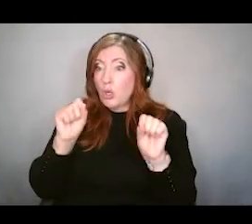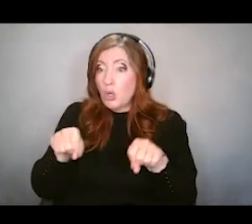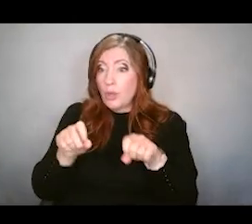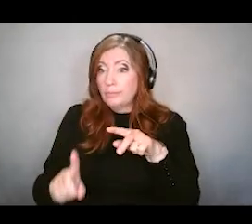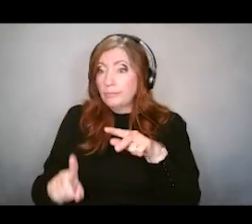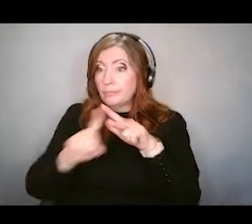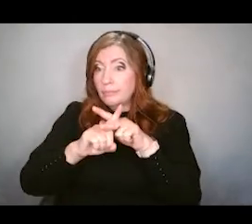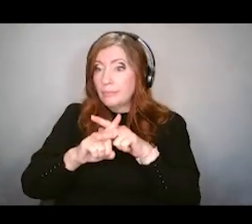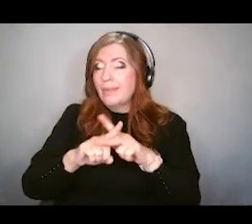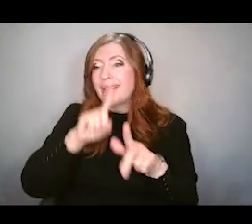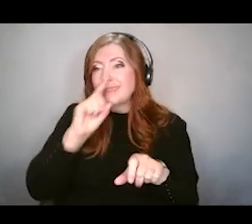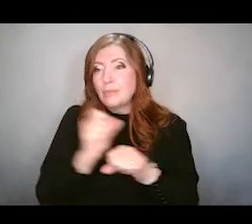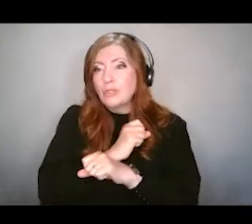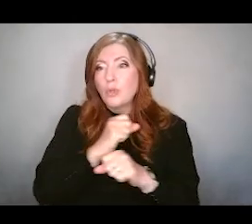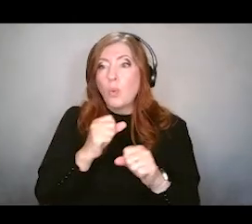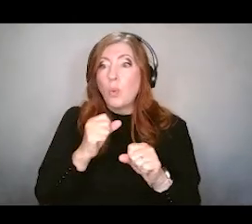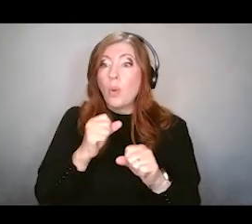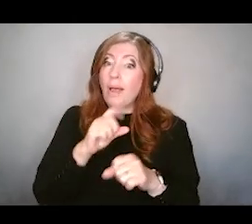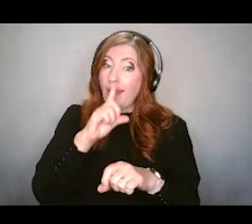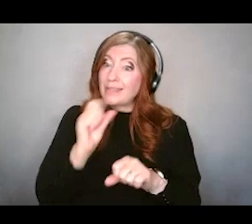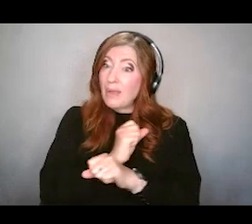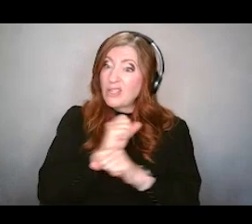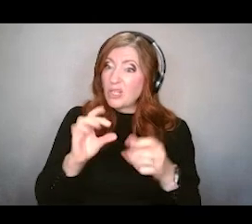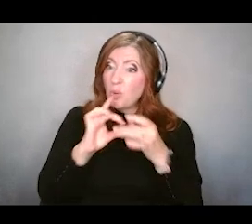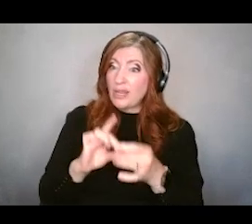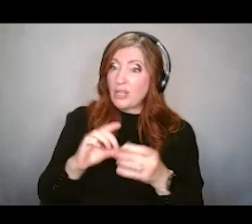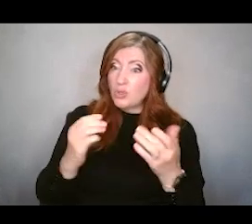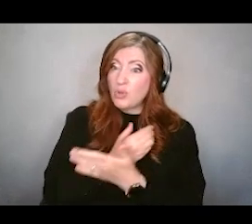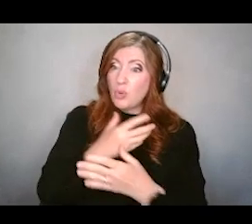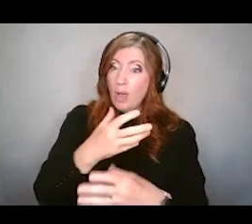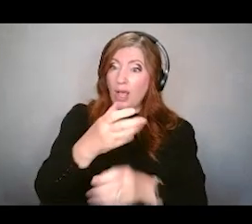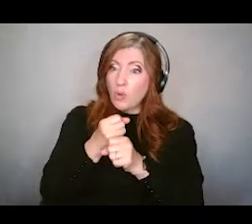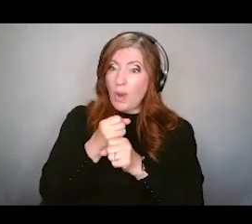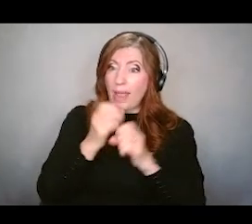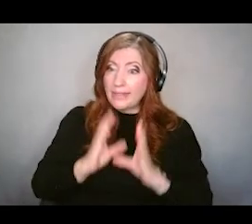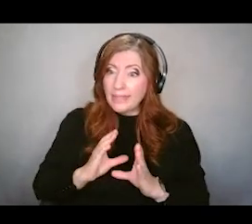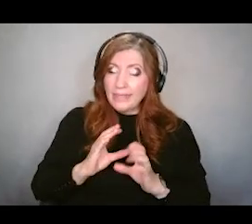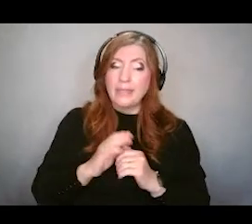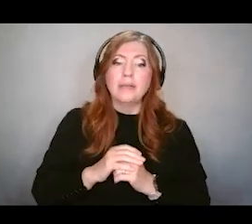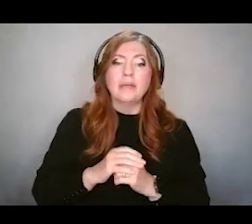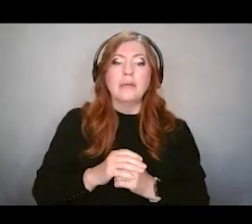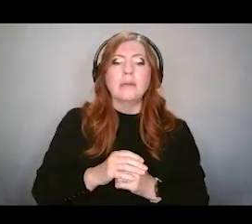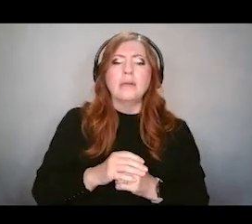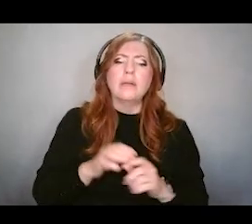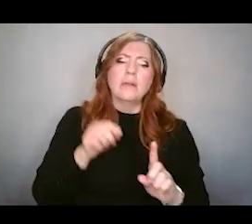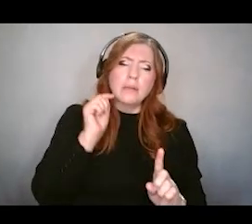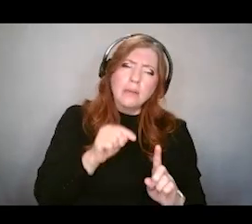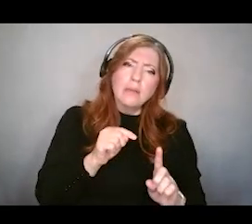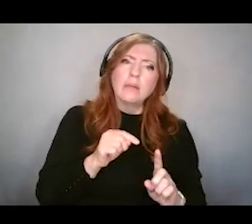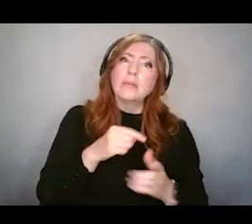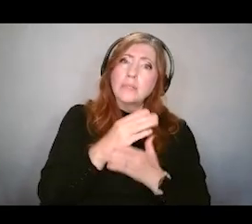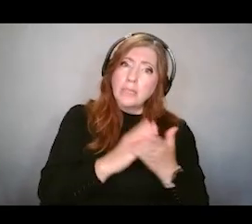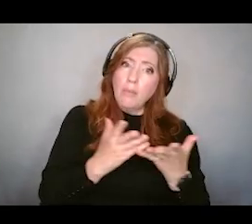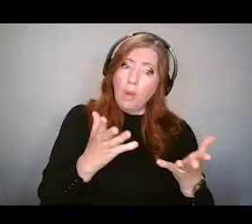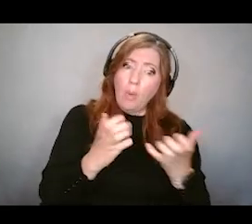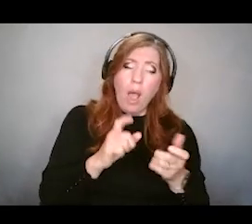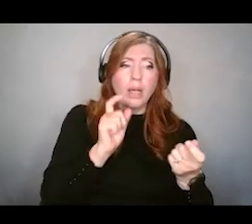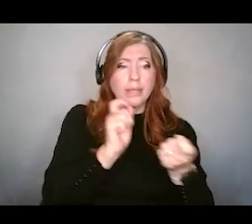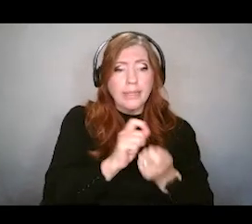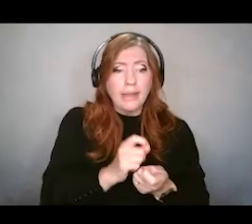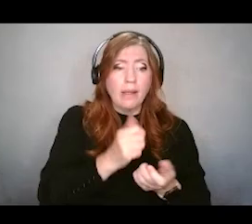grantees. There’s often a tension between wanting detailed, helpful documentation and accidentally